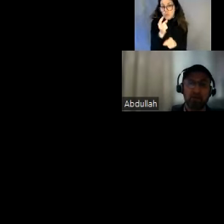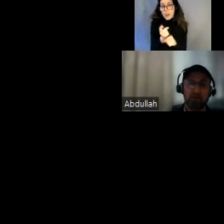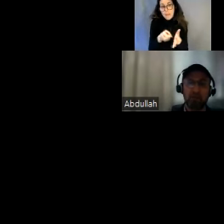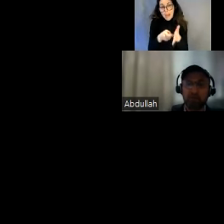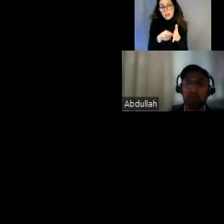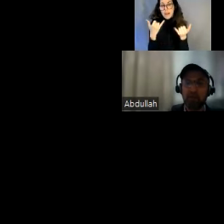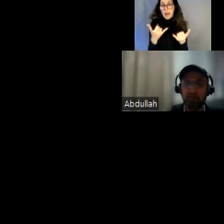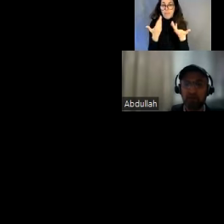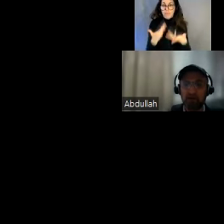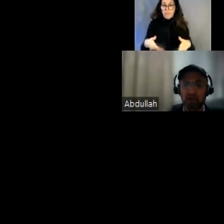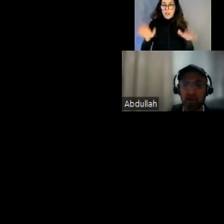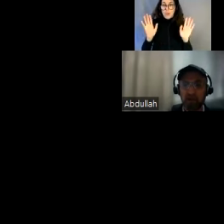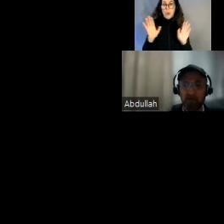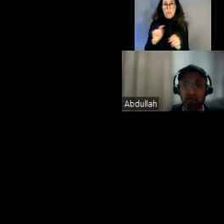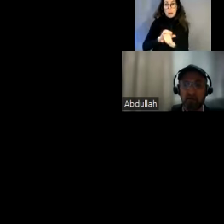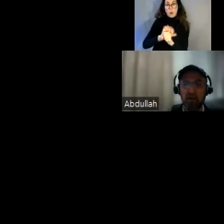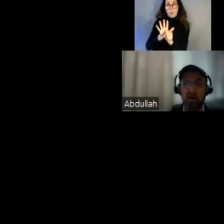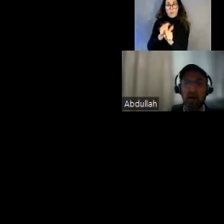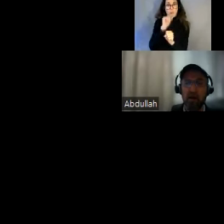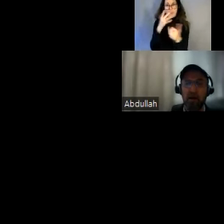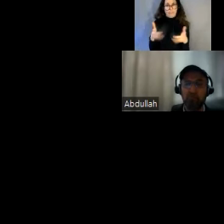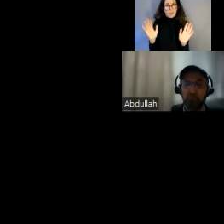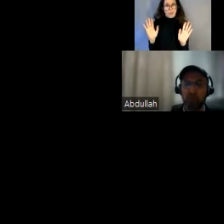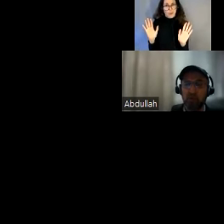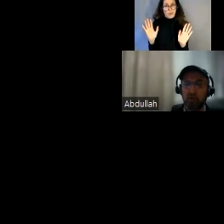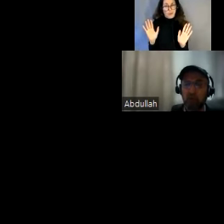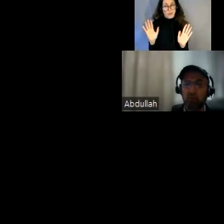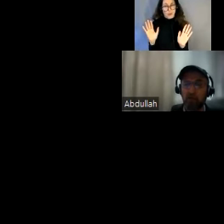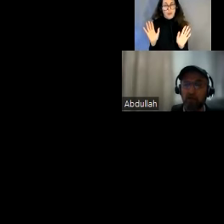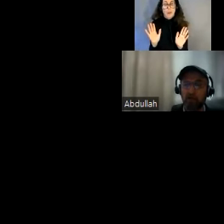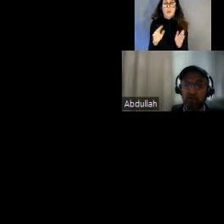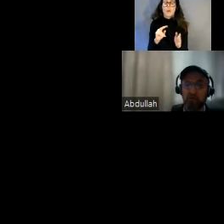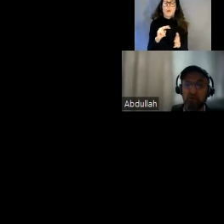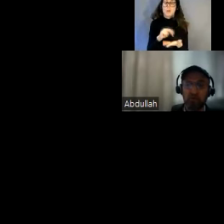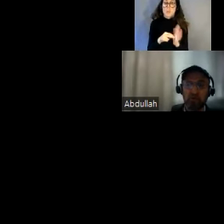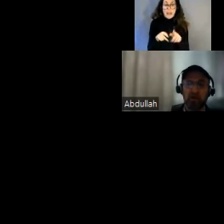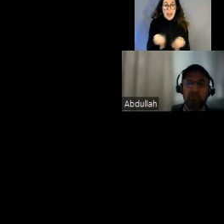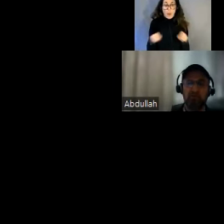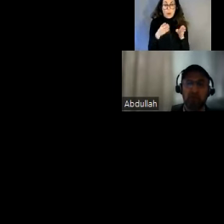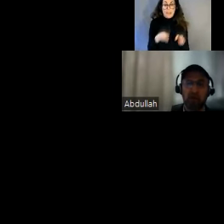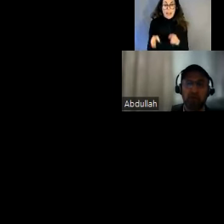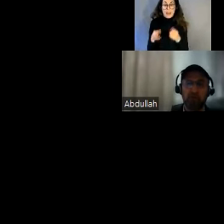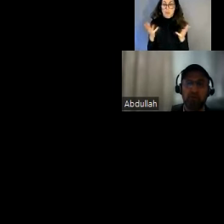of COVID.